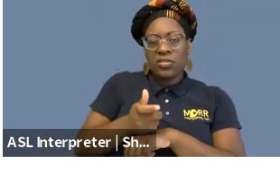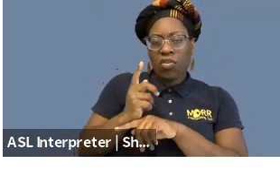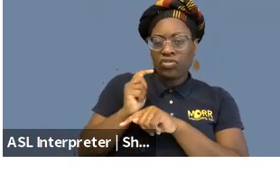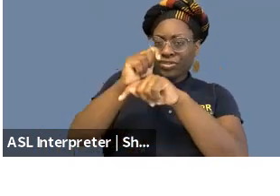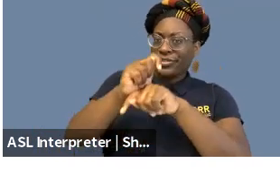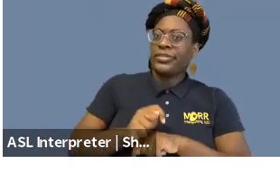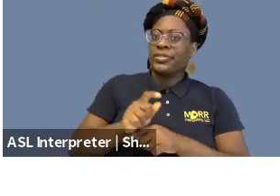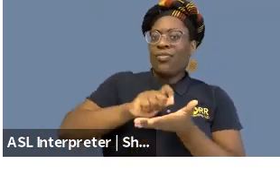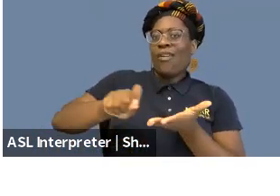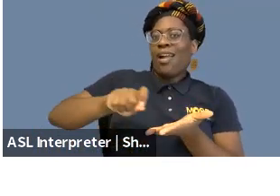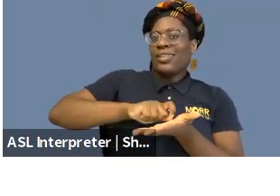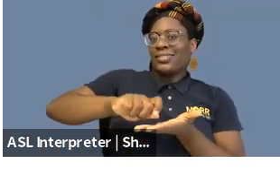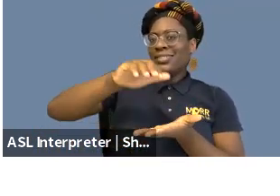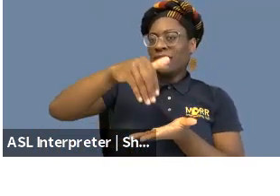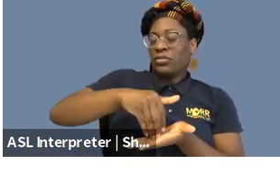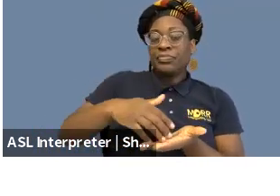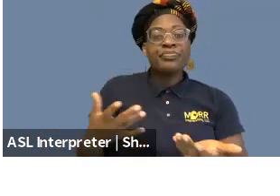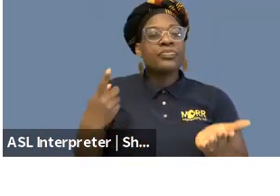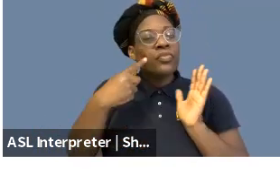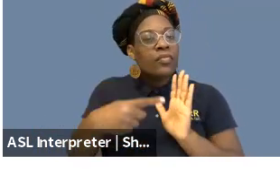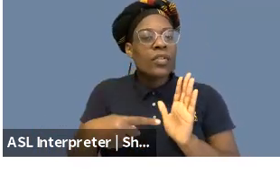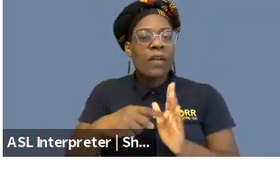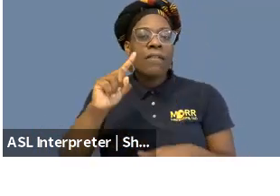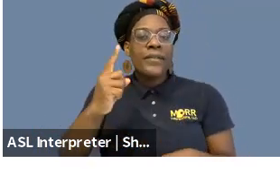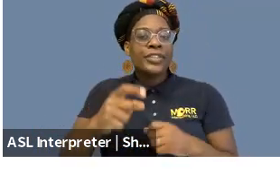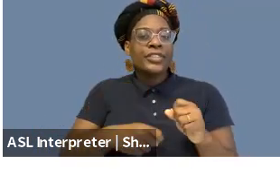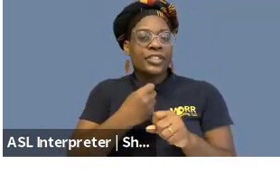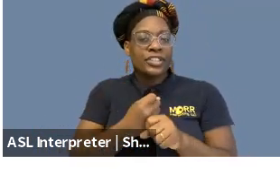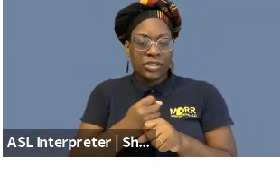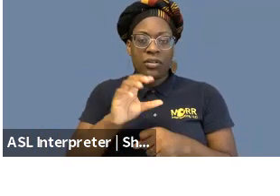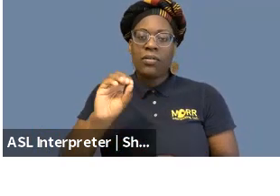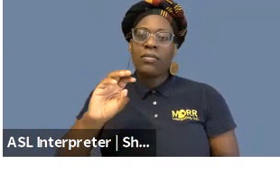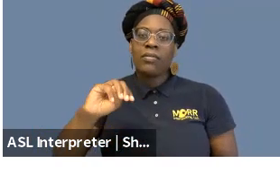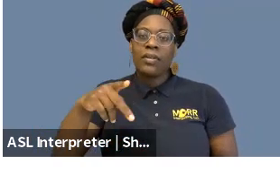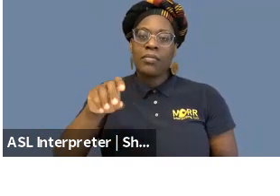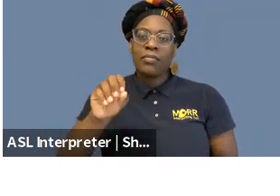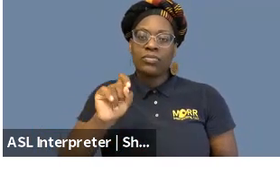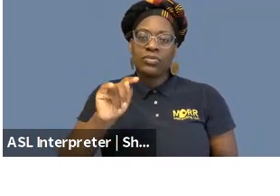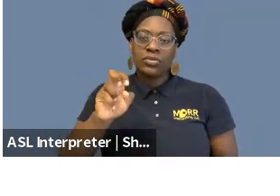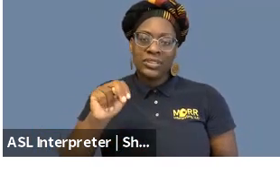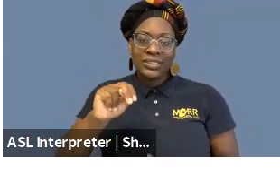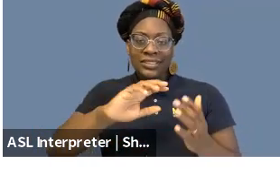first-year composition essays, pre-med personal statements, oral presentations, research posters,